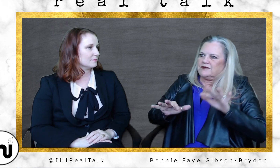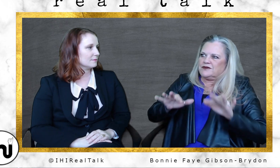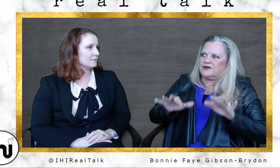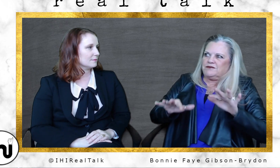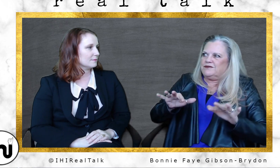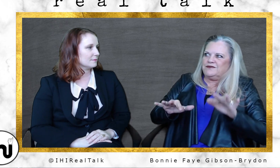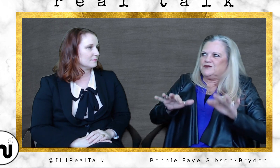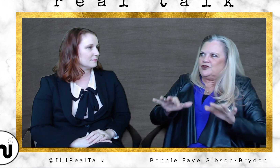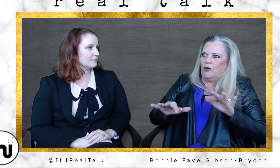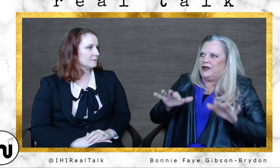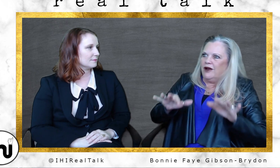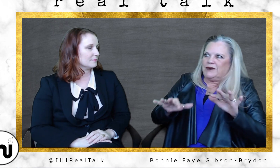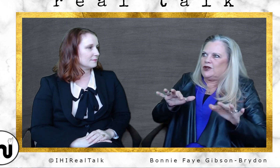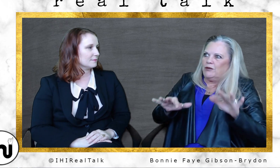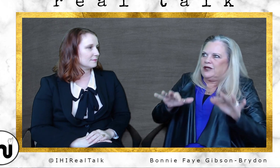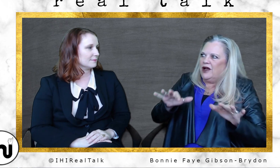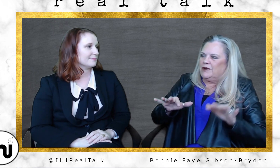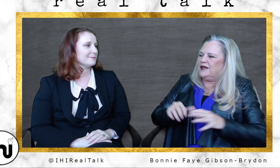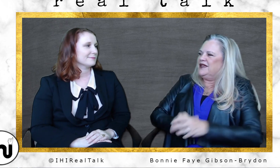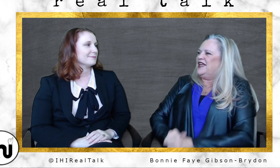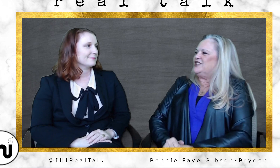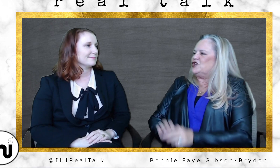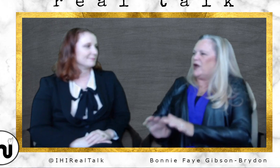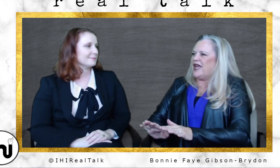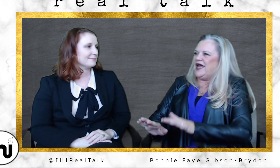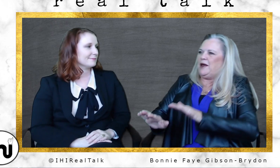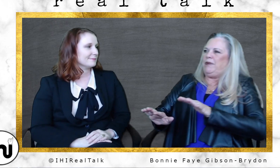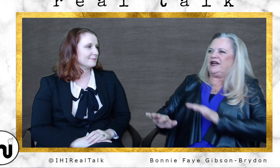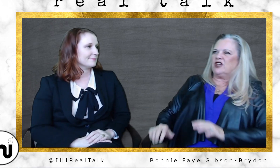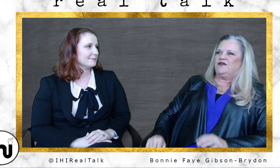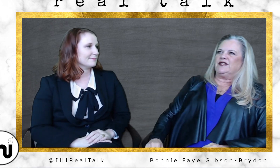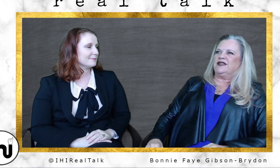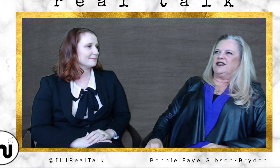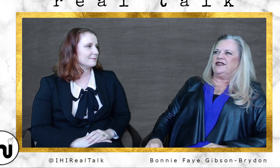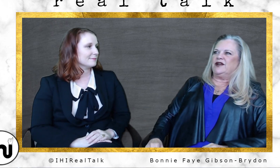"Don't be on me. Don't be on me." And so I kind of backed off a little, and then it